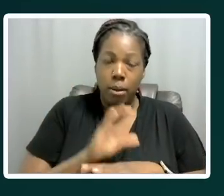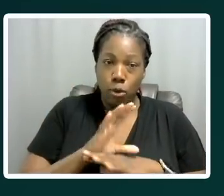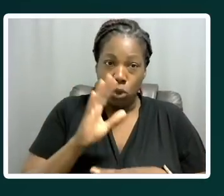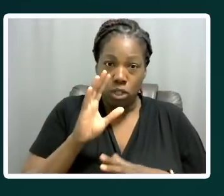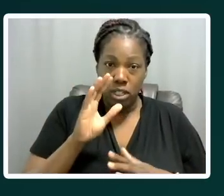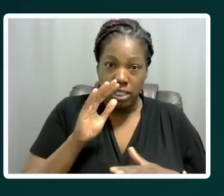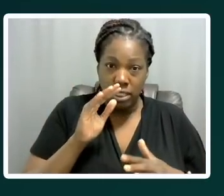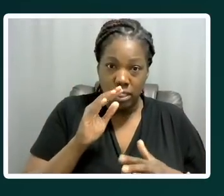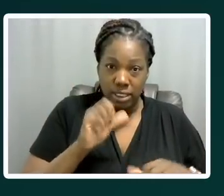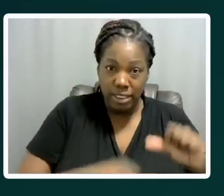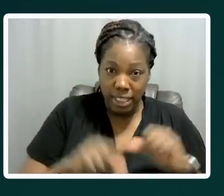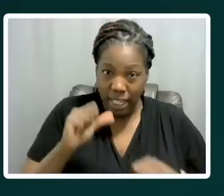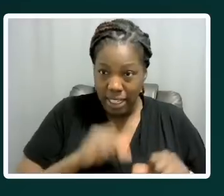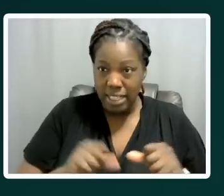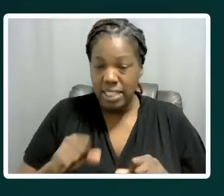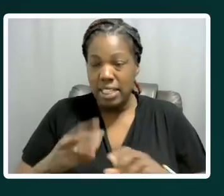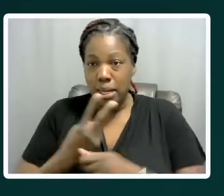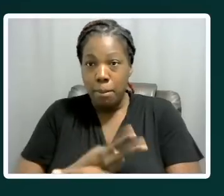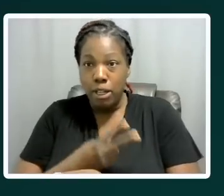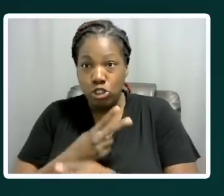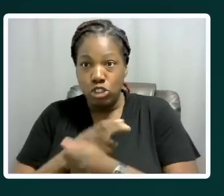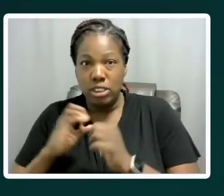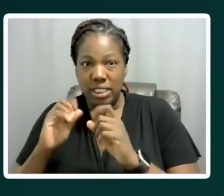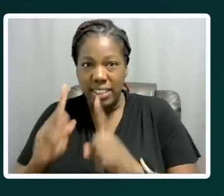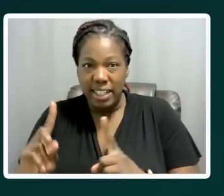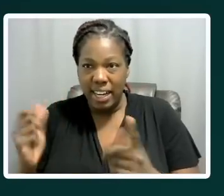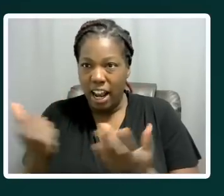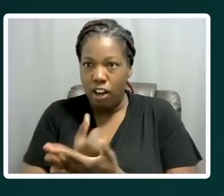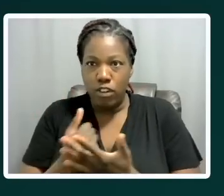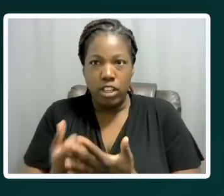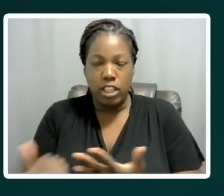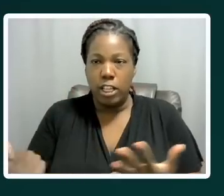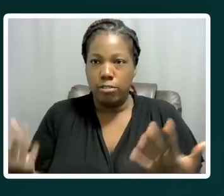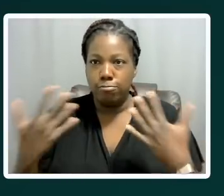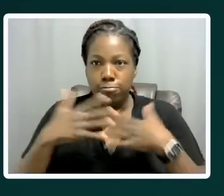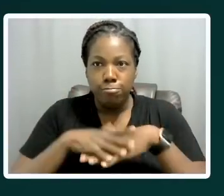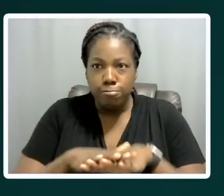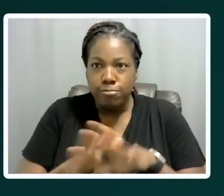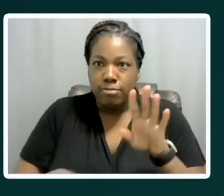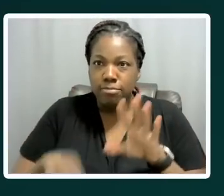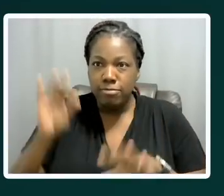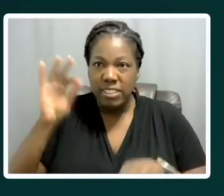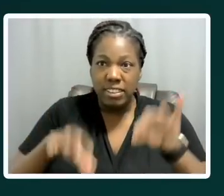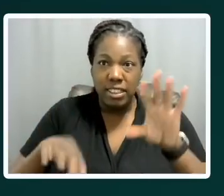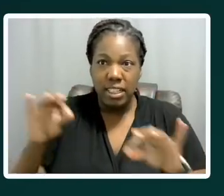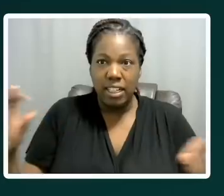in education. That's really all me just, sort of, trying to find those connections and create things